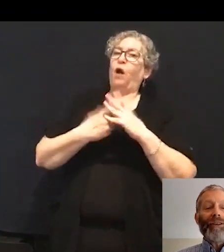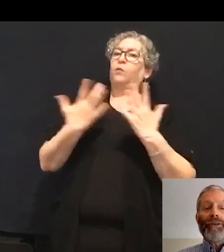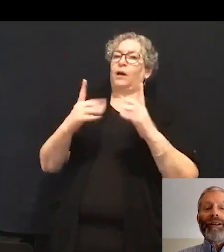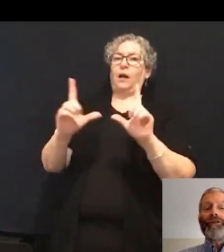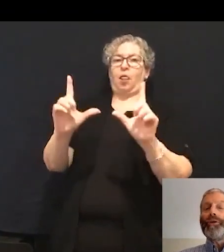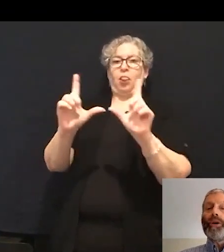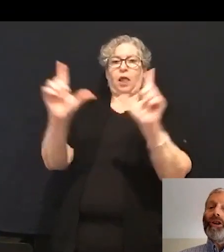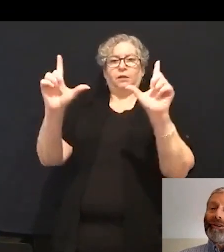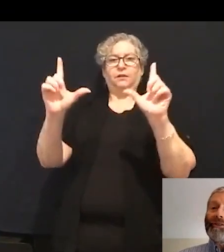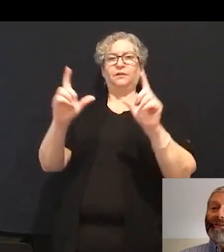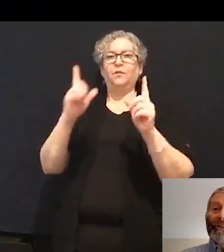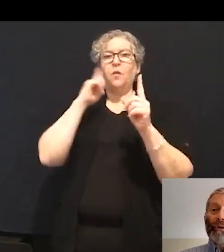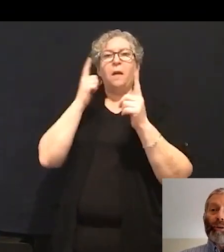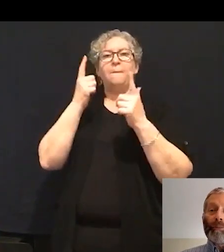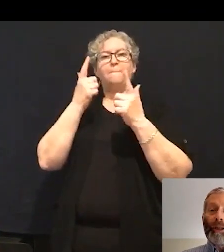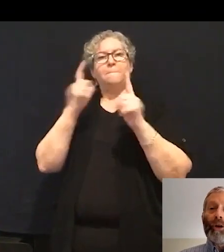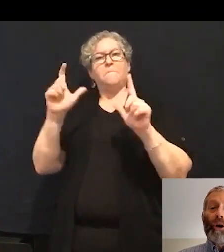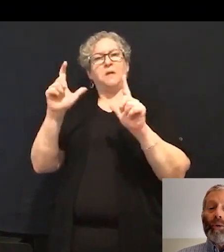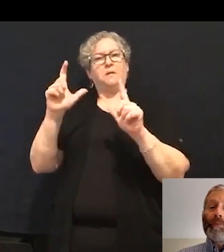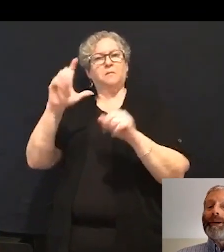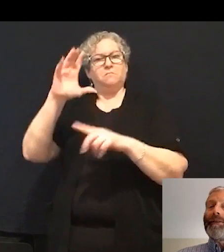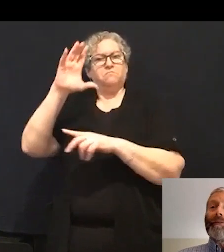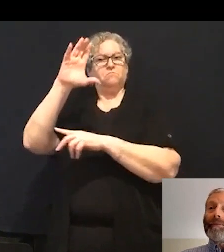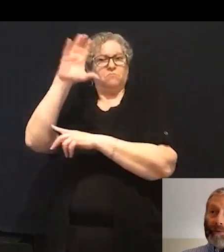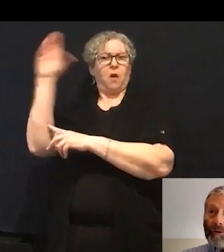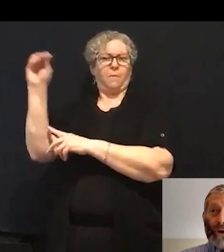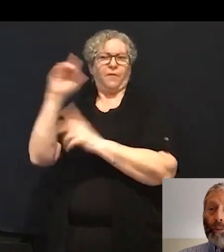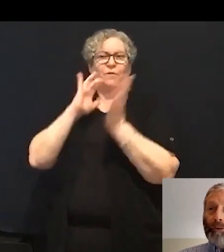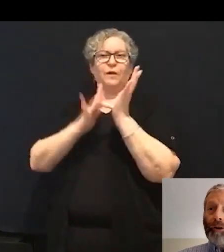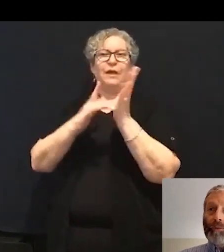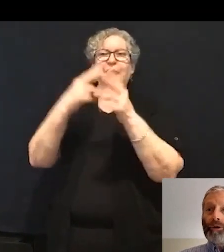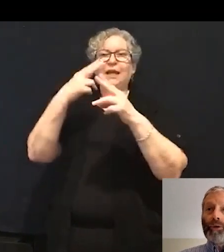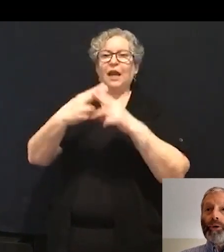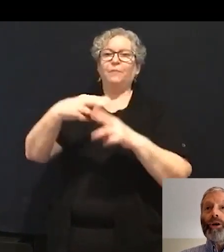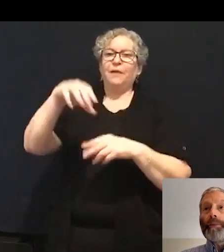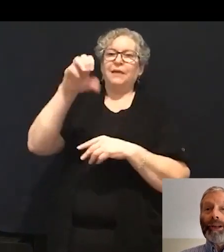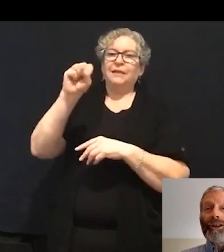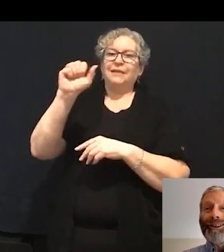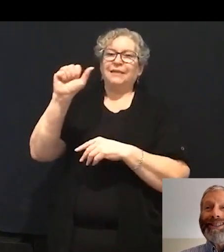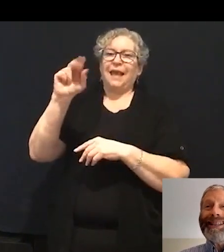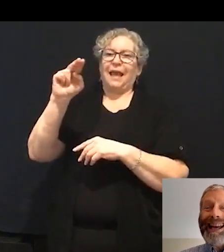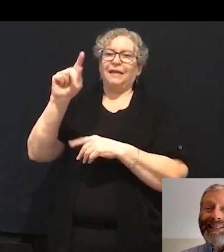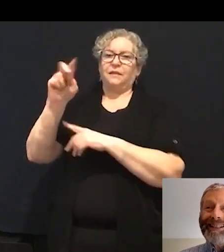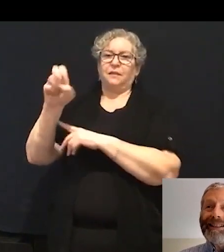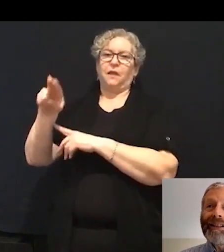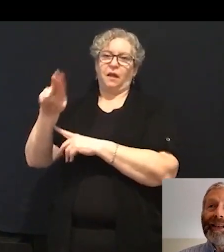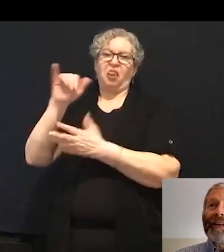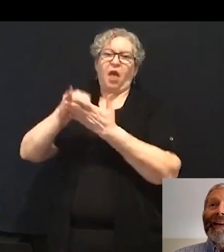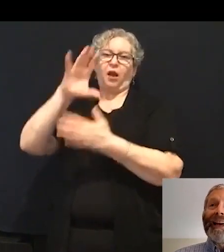entered into a licensing agreement with the big global pharmaceutical company called Santen.